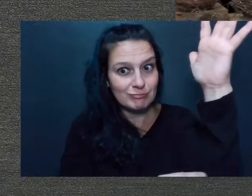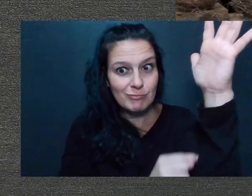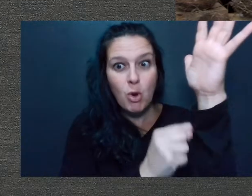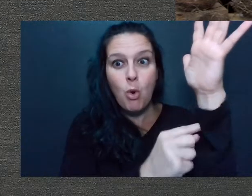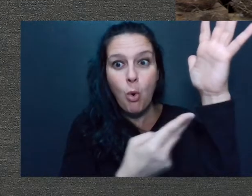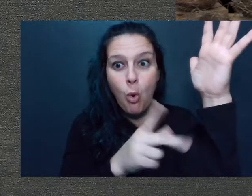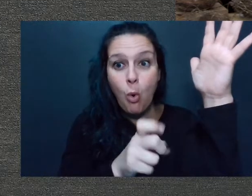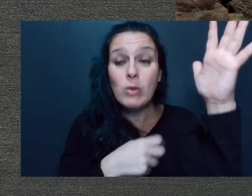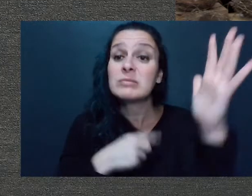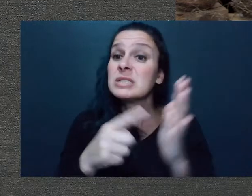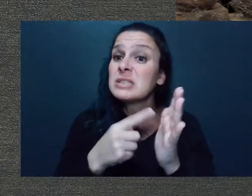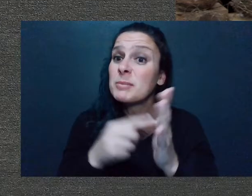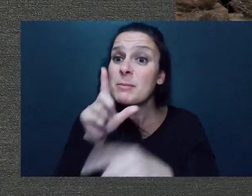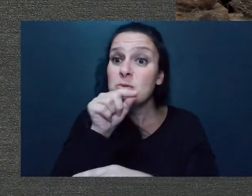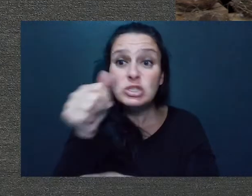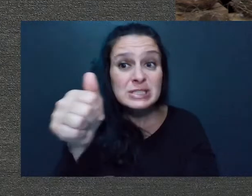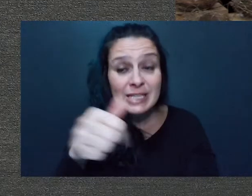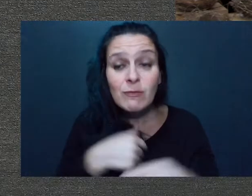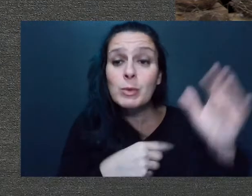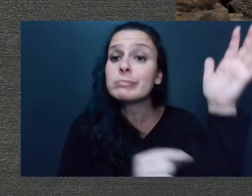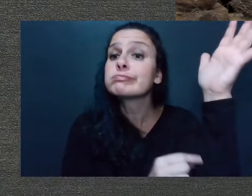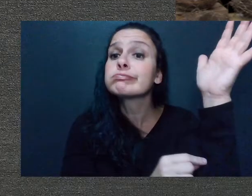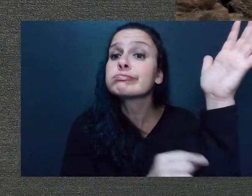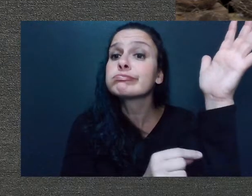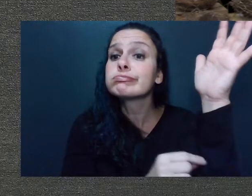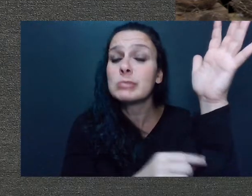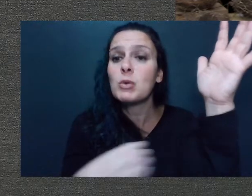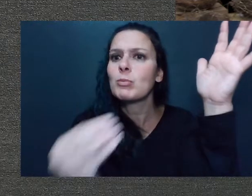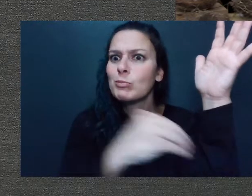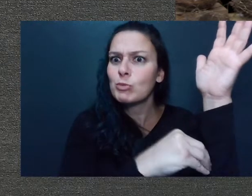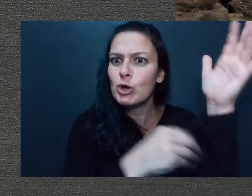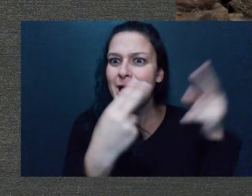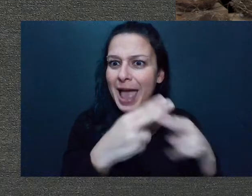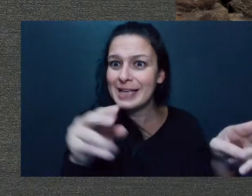And some birds make them themselves so that they can put their eggs in there.